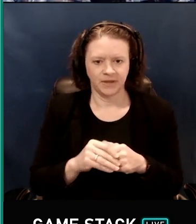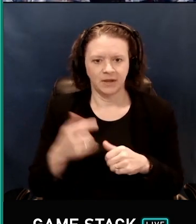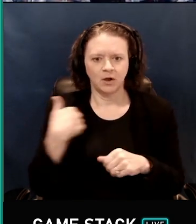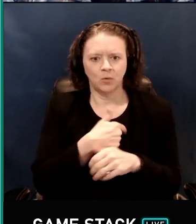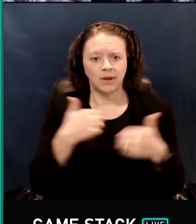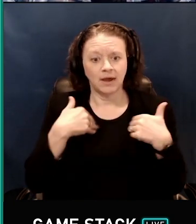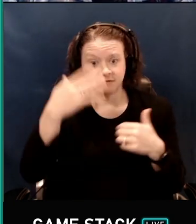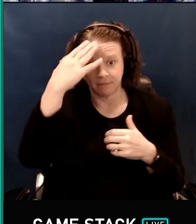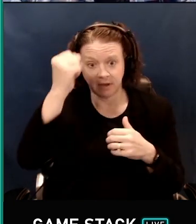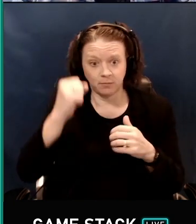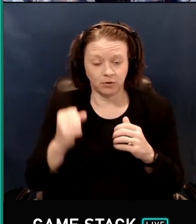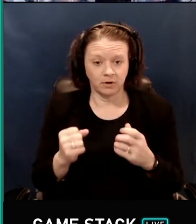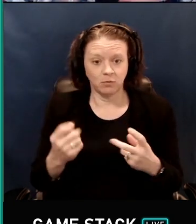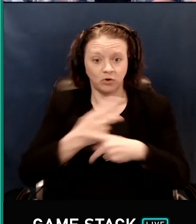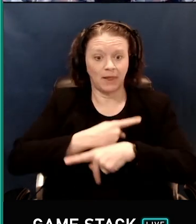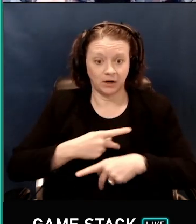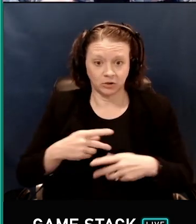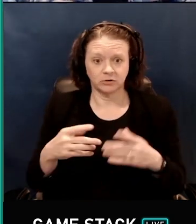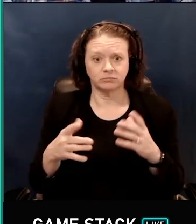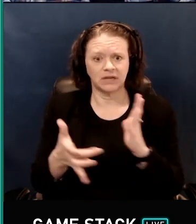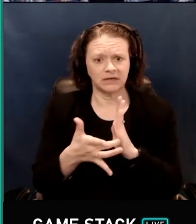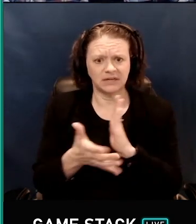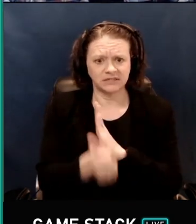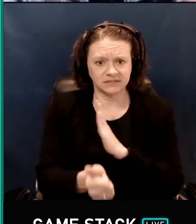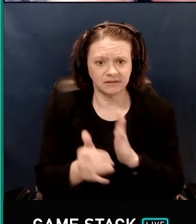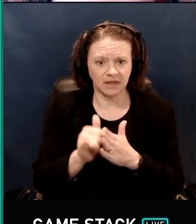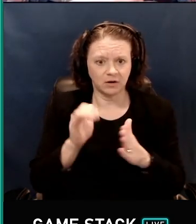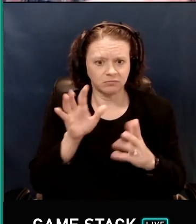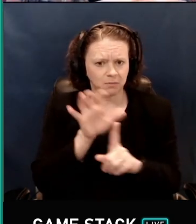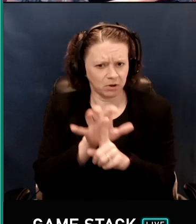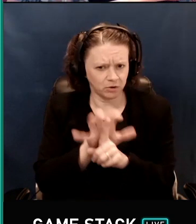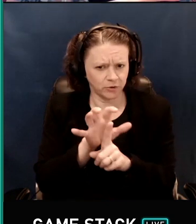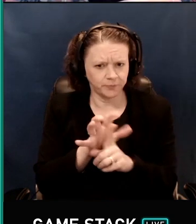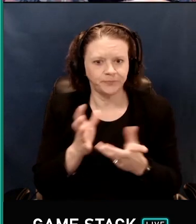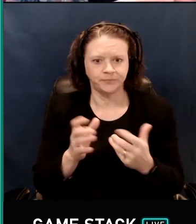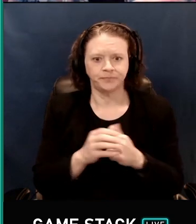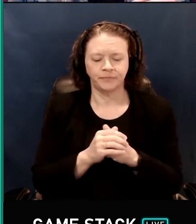This boils down to being very selective with your data.